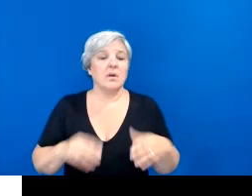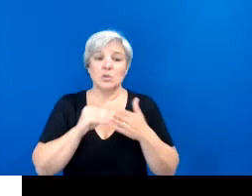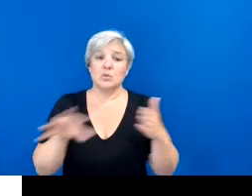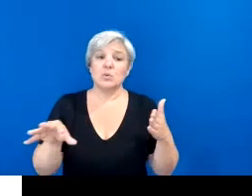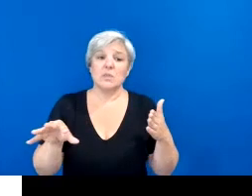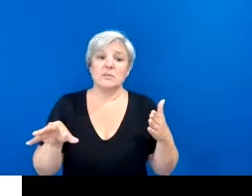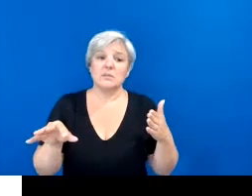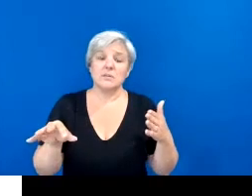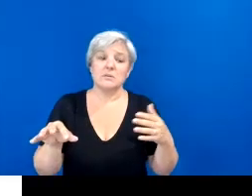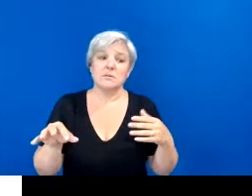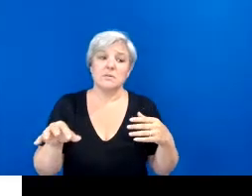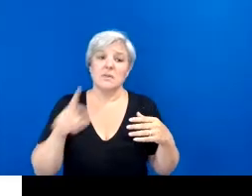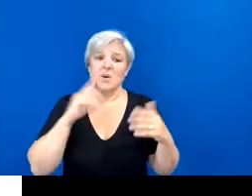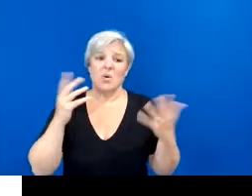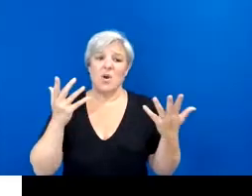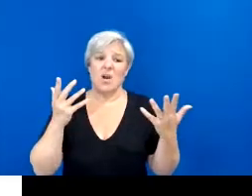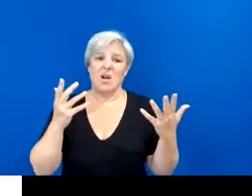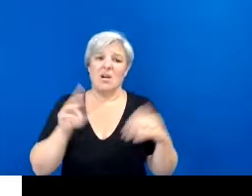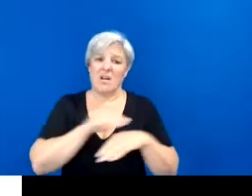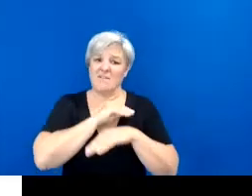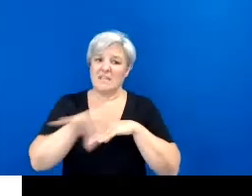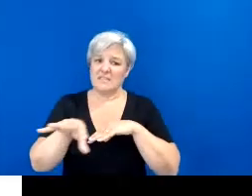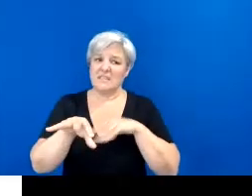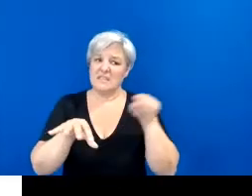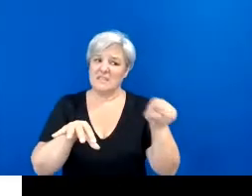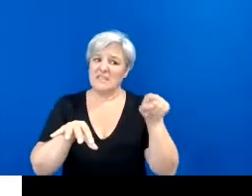that are disproportionately affected by this are always going to be